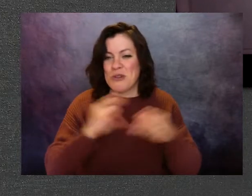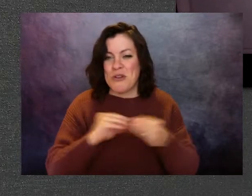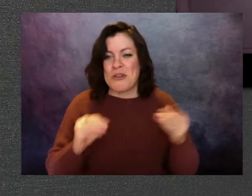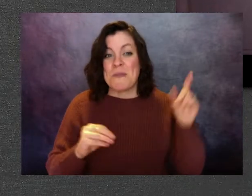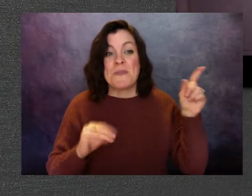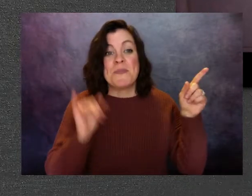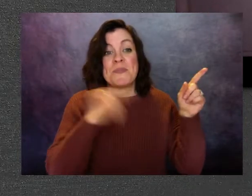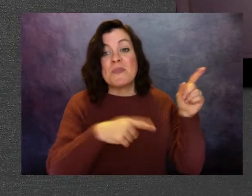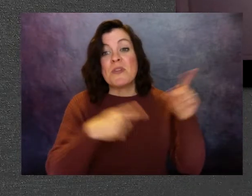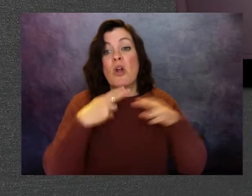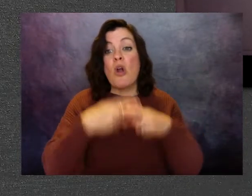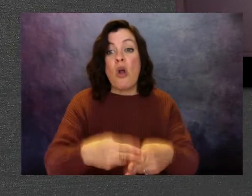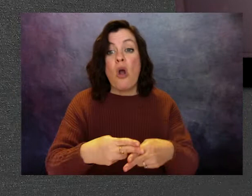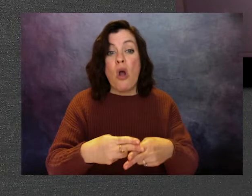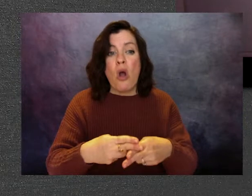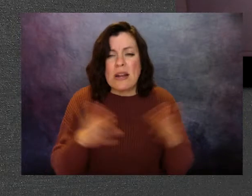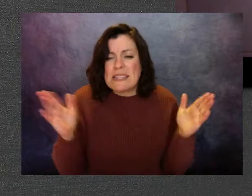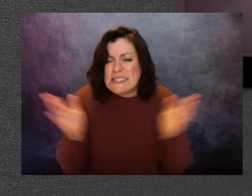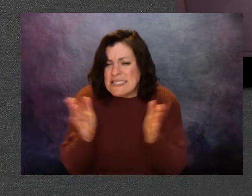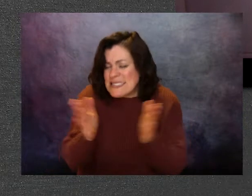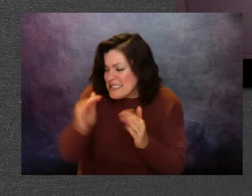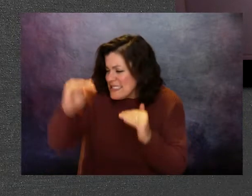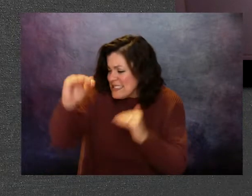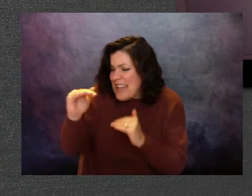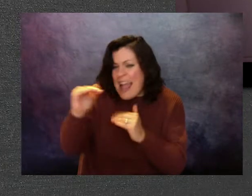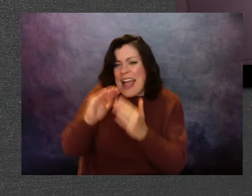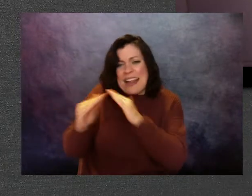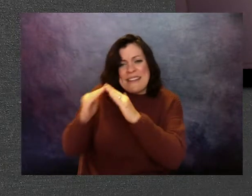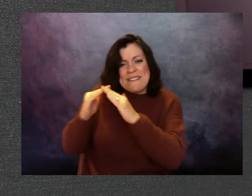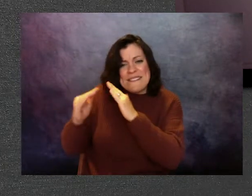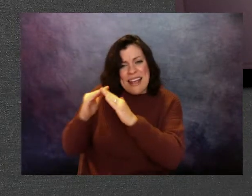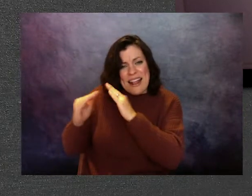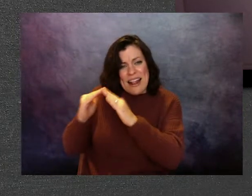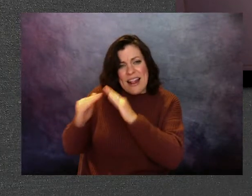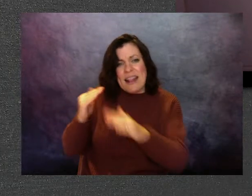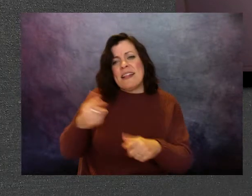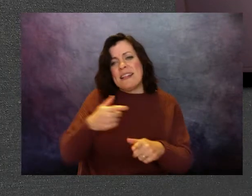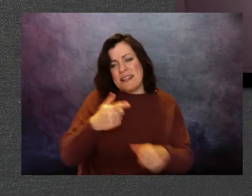town. I'm a firefighter and the author is Brian Biggs.